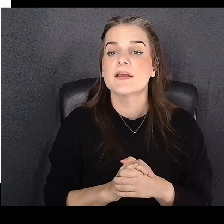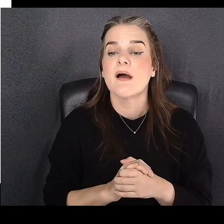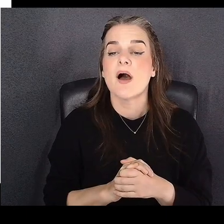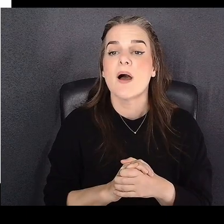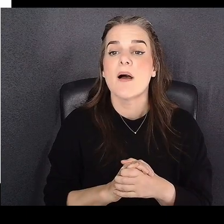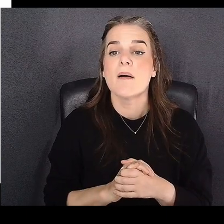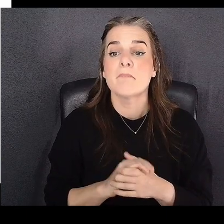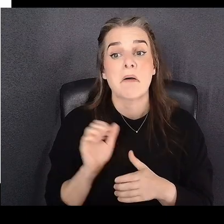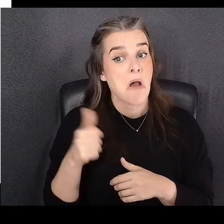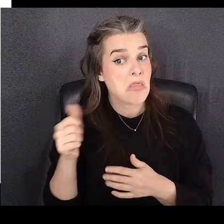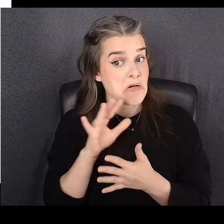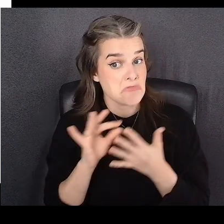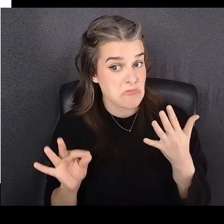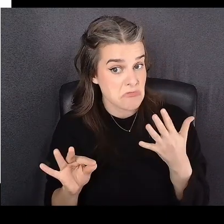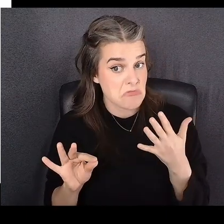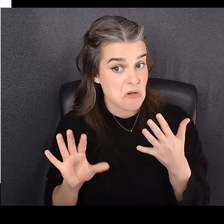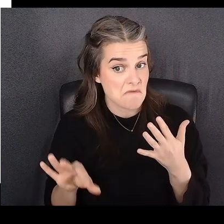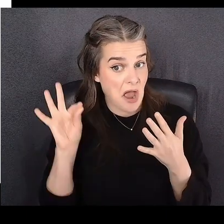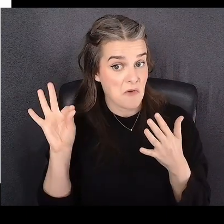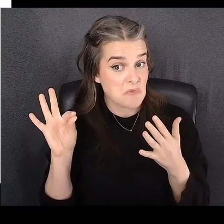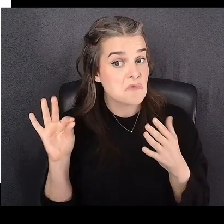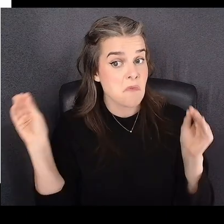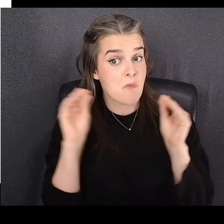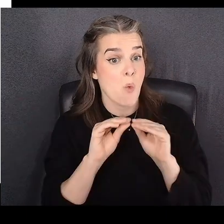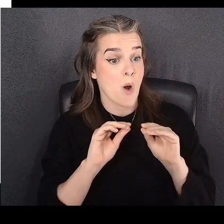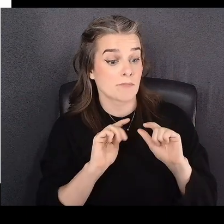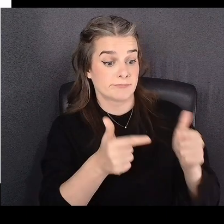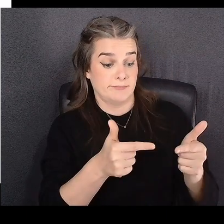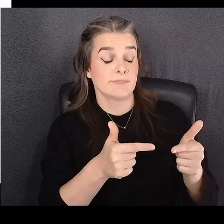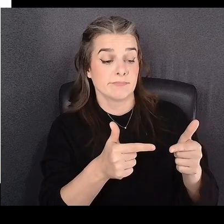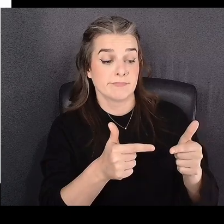a little bit more independence back to the individual is our ebooks.